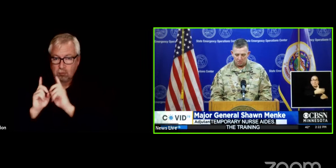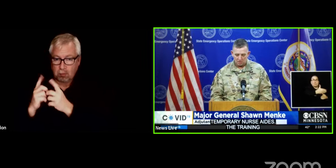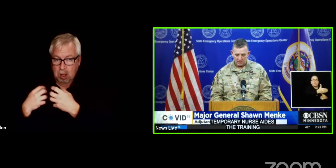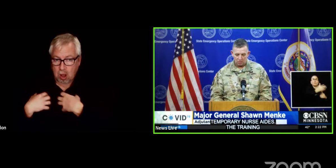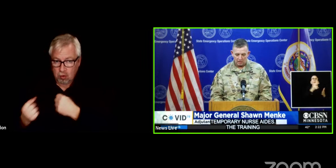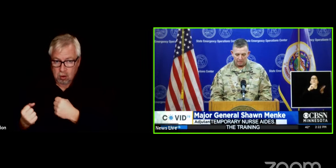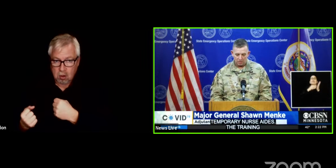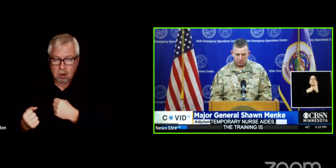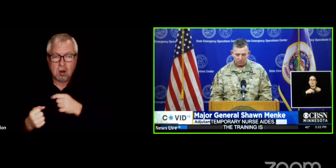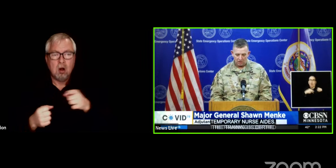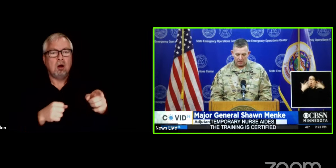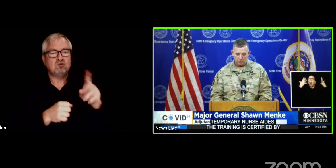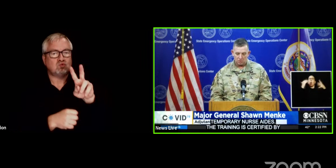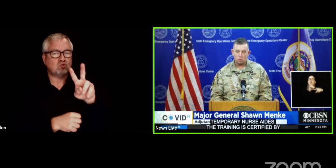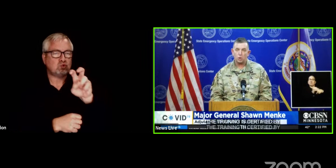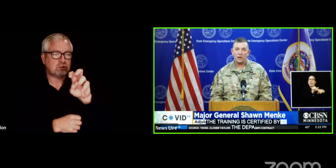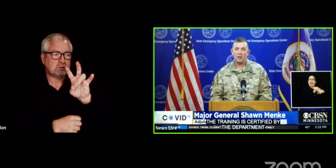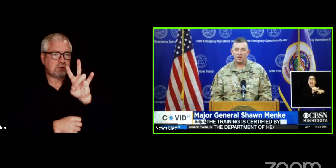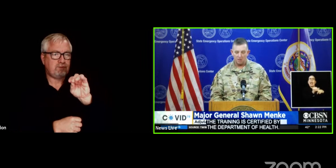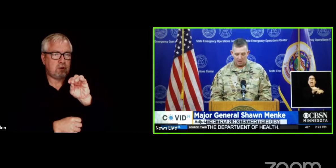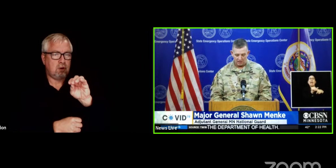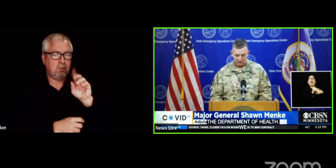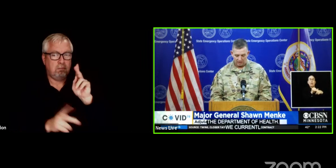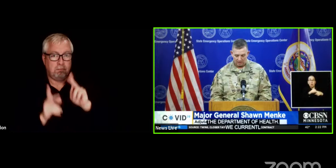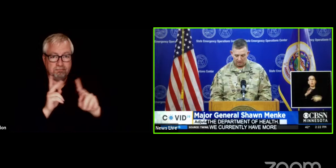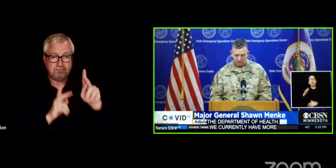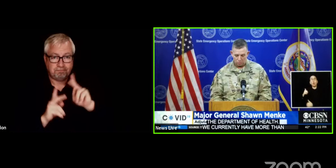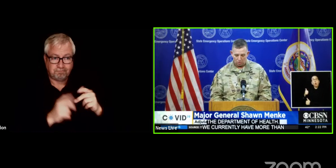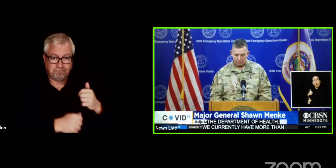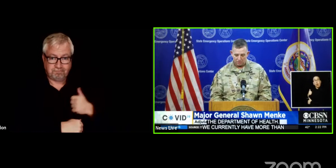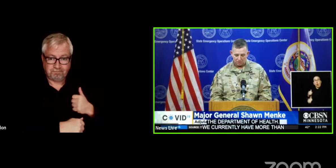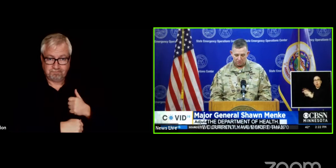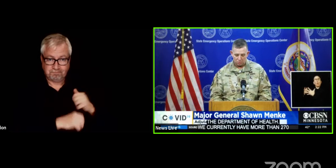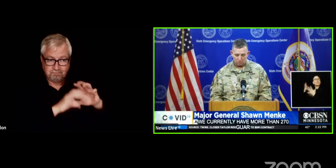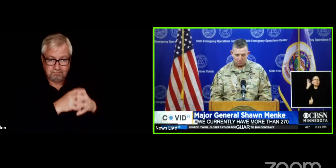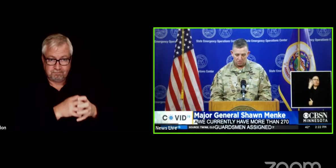ASSIGNED TO 11 TEAMS TRAINED AND CONDUCTING THIS ROLE IN TAKE SKILLS THROUGHOUT THE